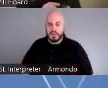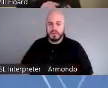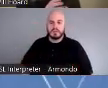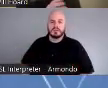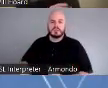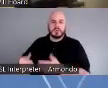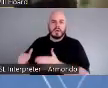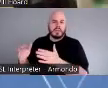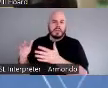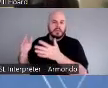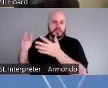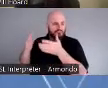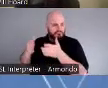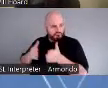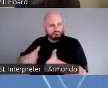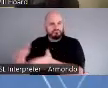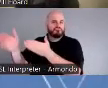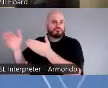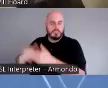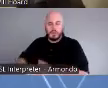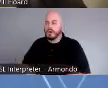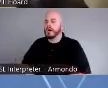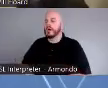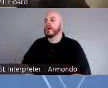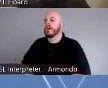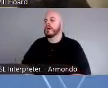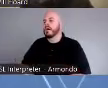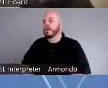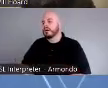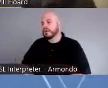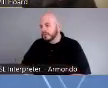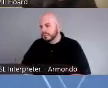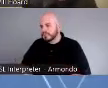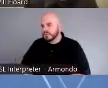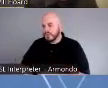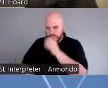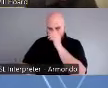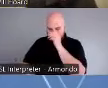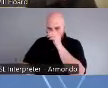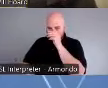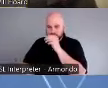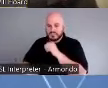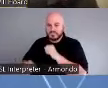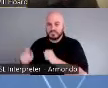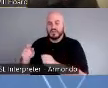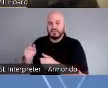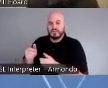she wanted to go. So ultimately, you gotta let them make their own decision,